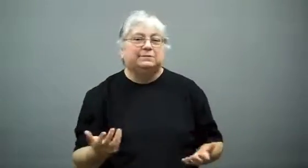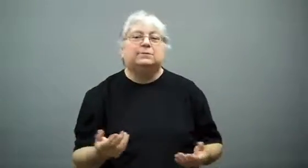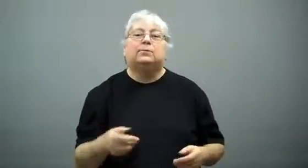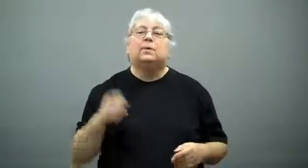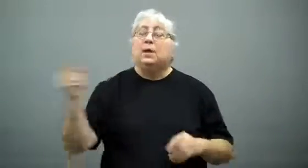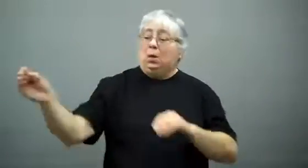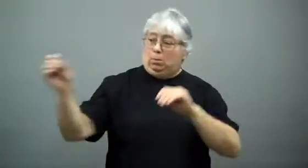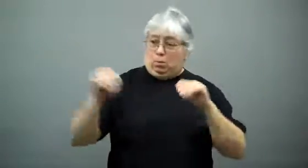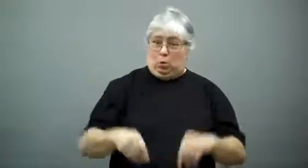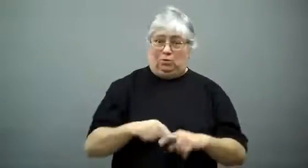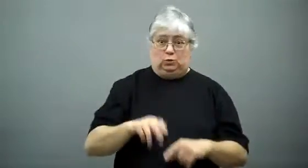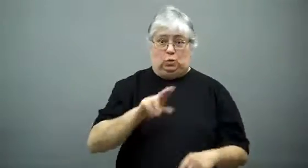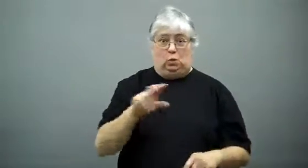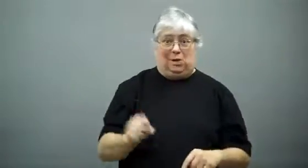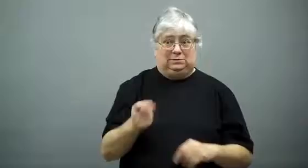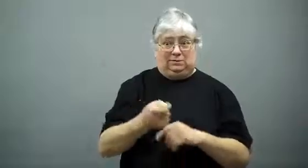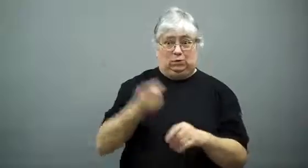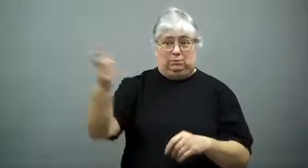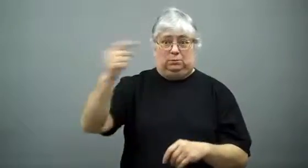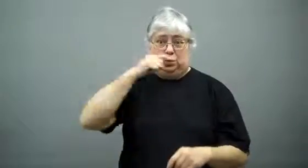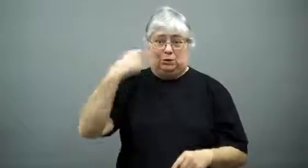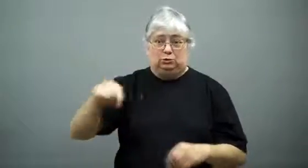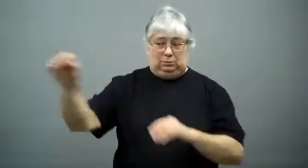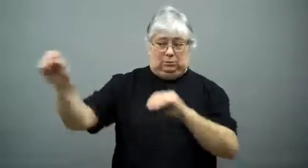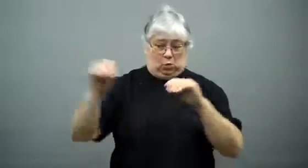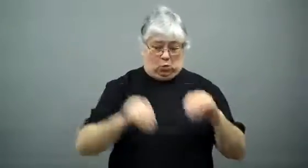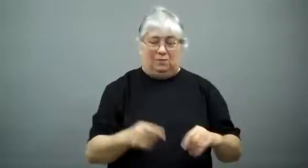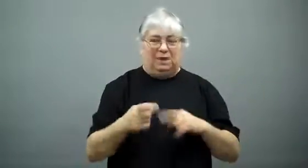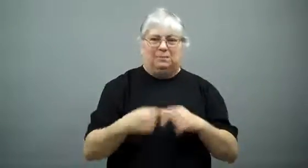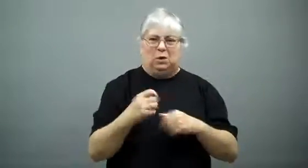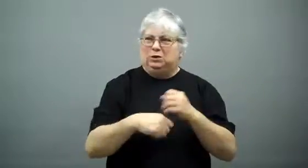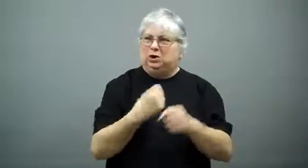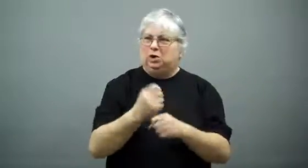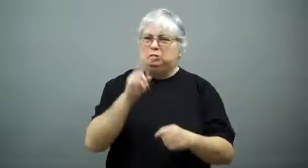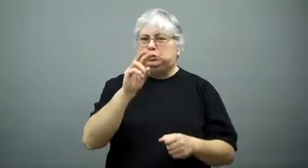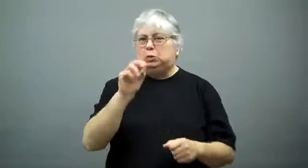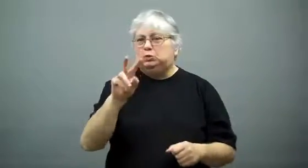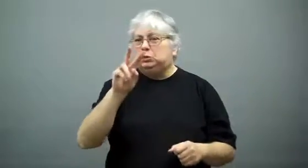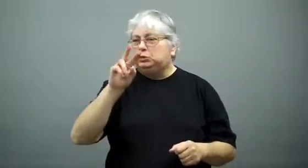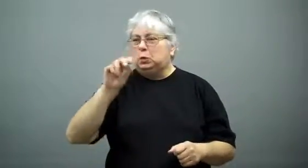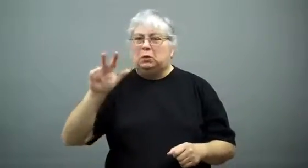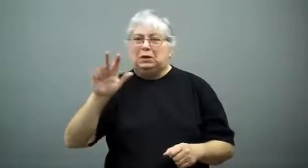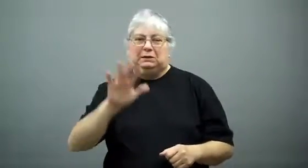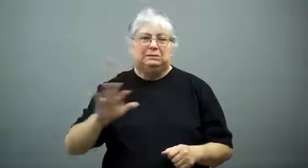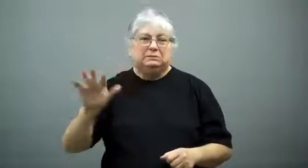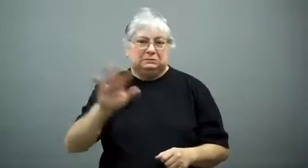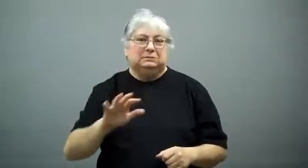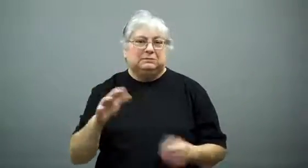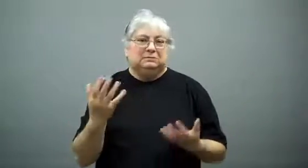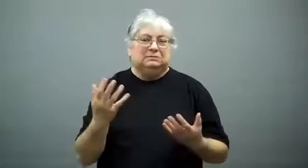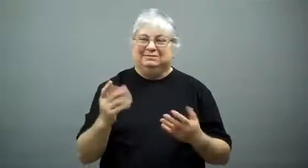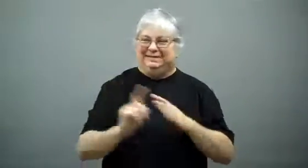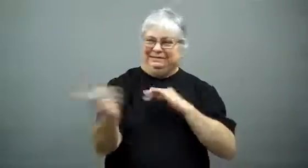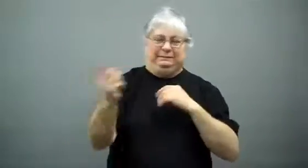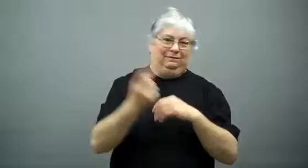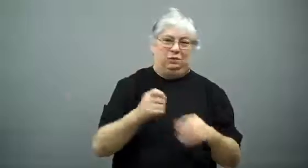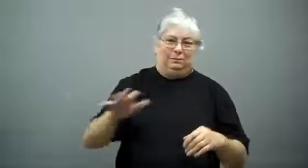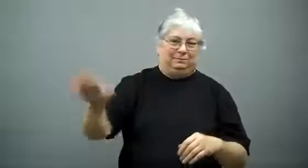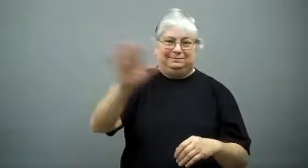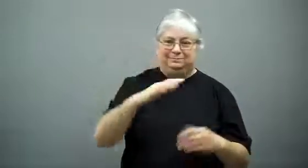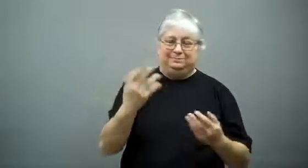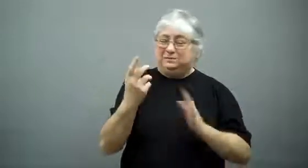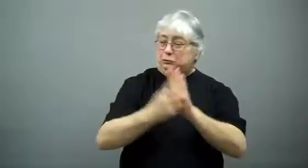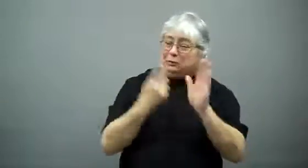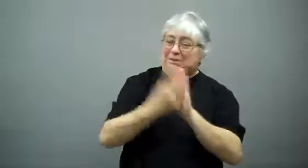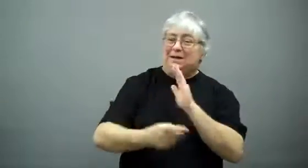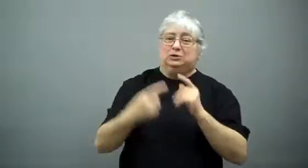They arrived in the U.S. from Russia in 2002 or 2003.